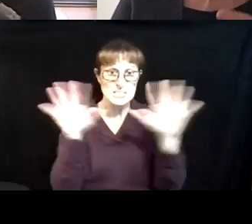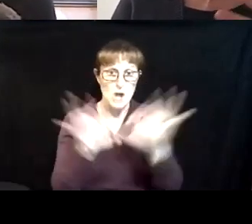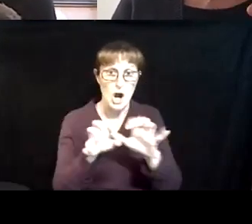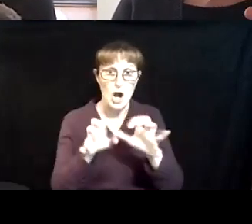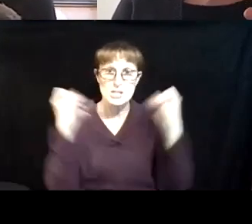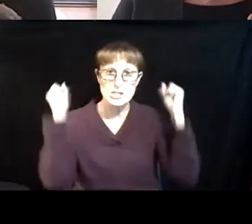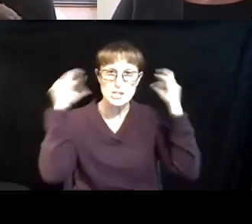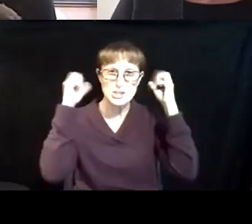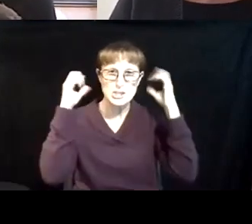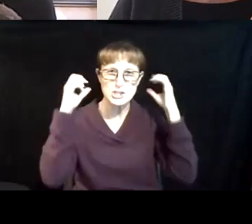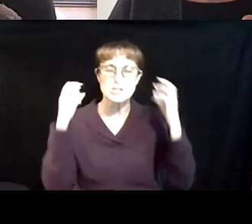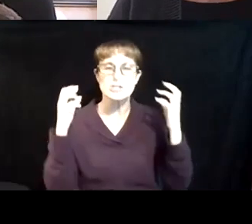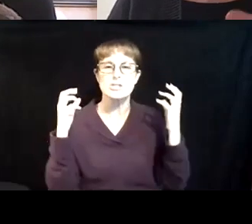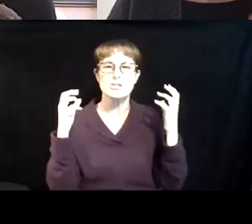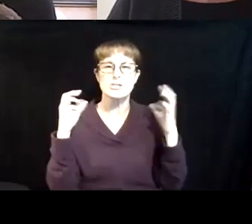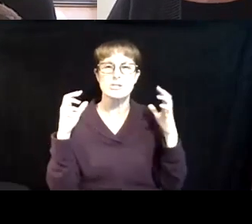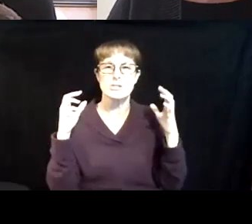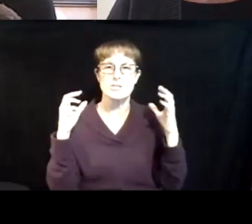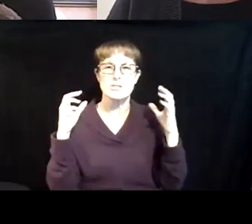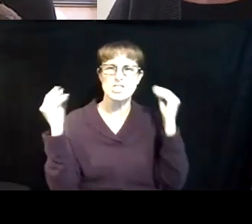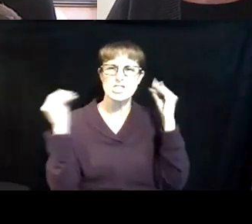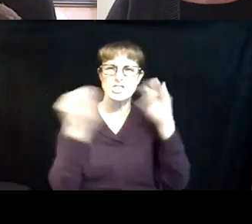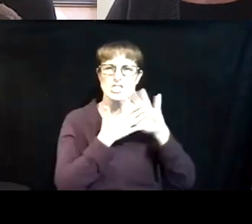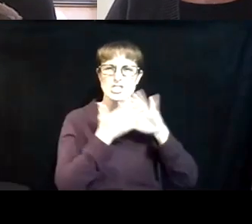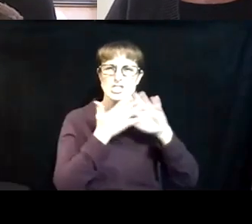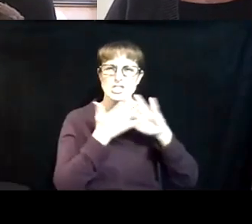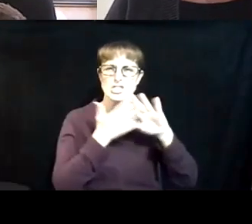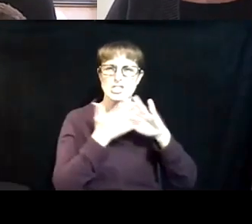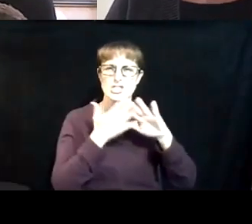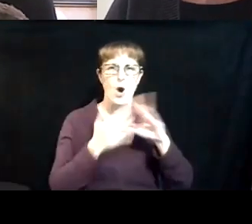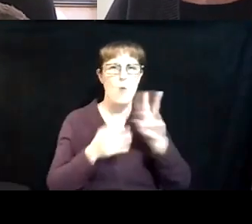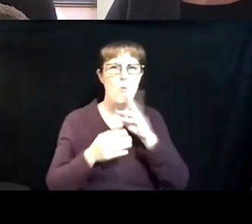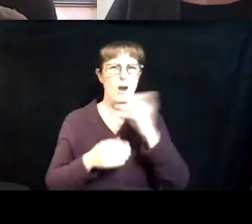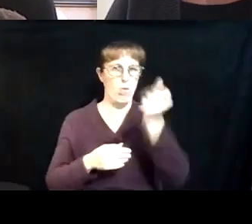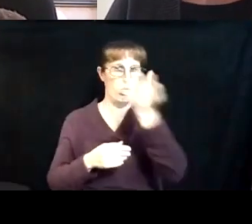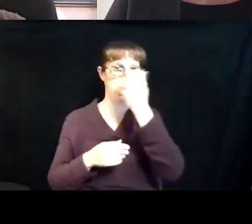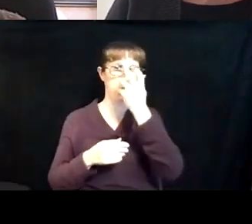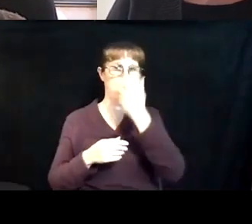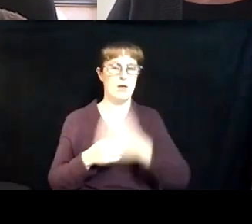So I said to Jennifer if they eliminate these and of course they used food deprivation